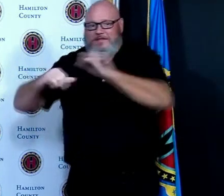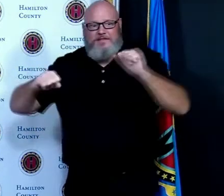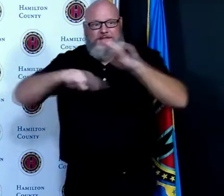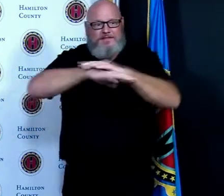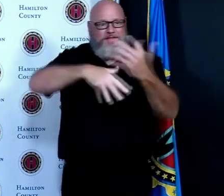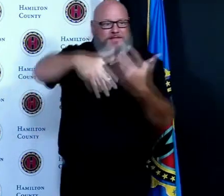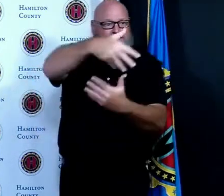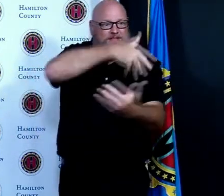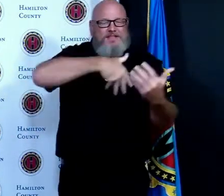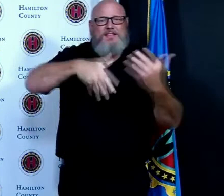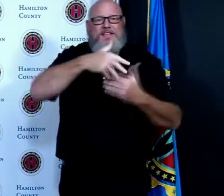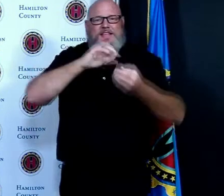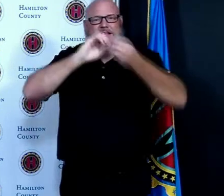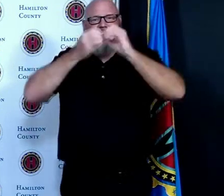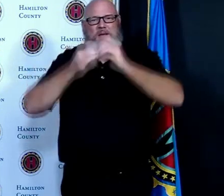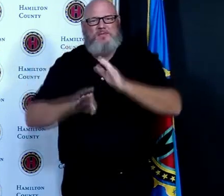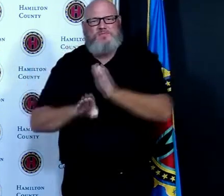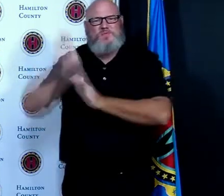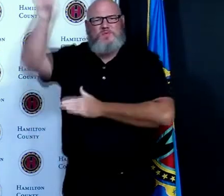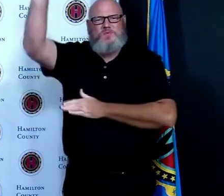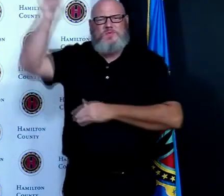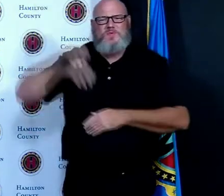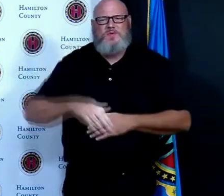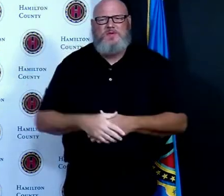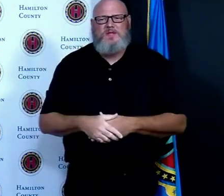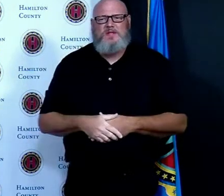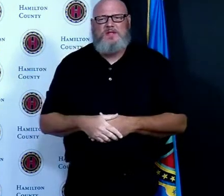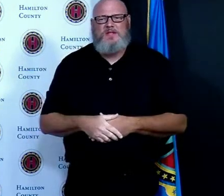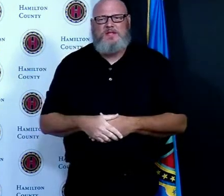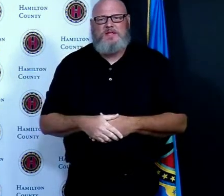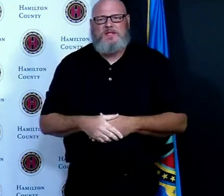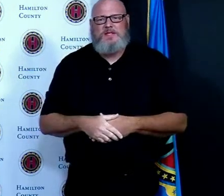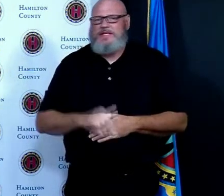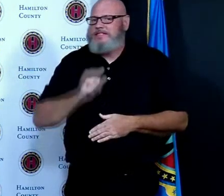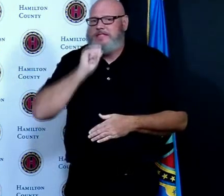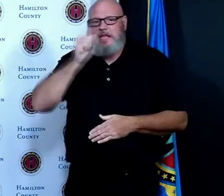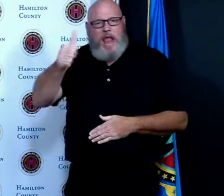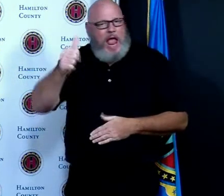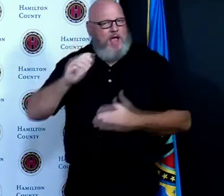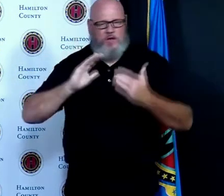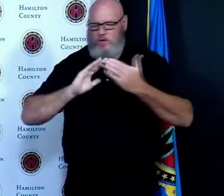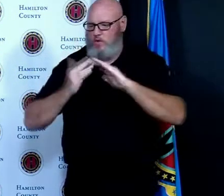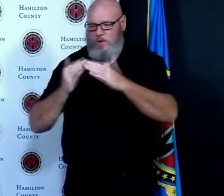formal events that are oftentimes not happening so we need to limit friend and family get